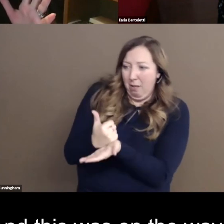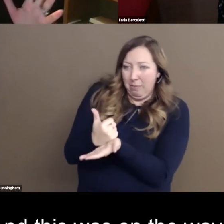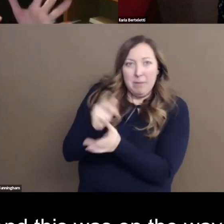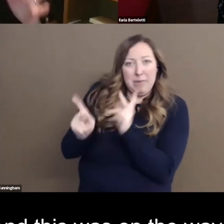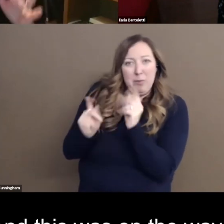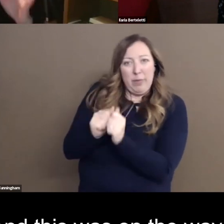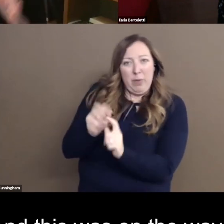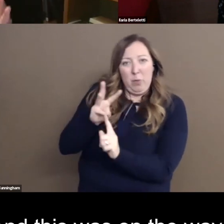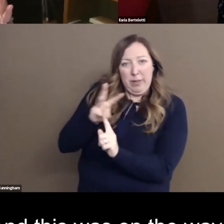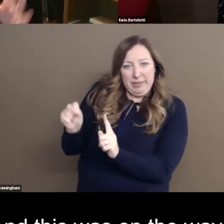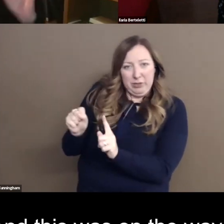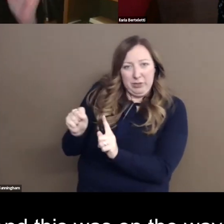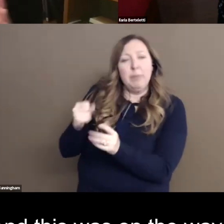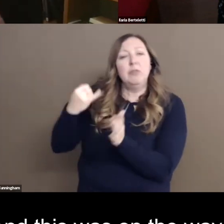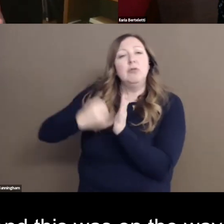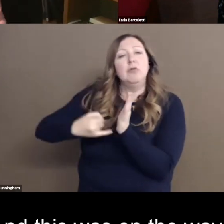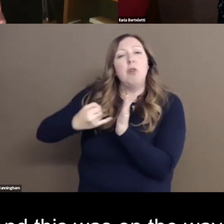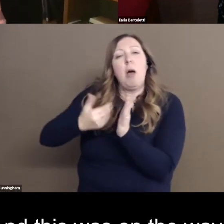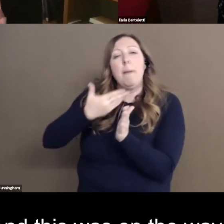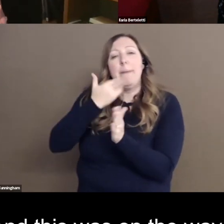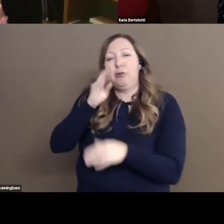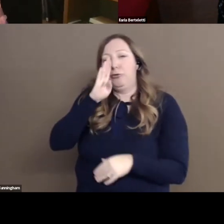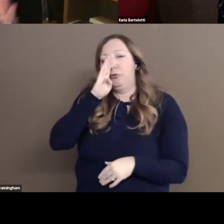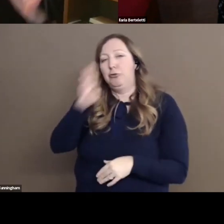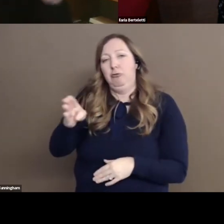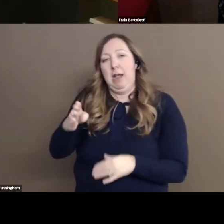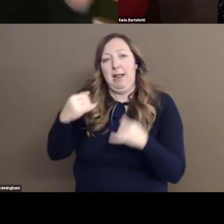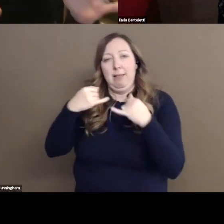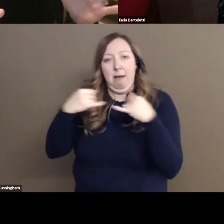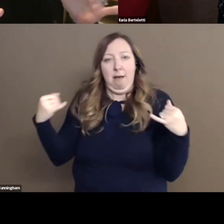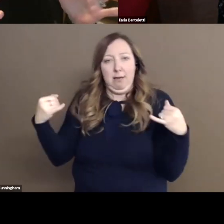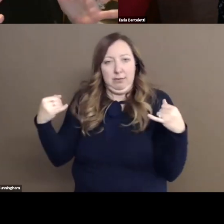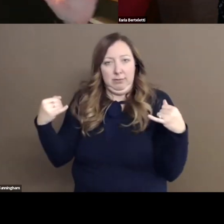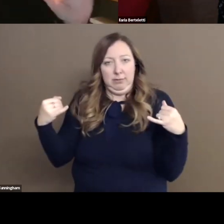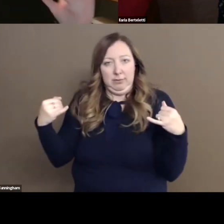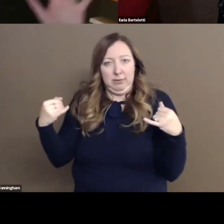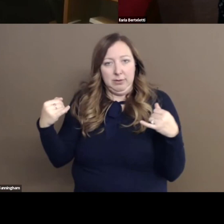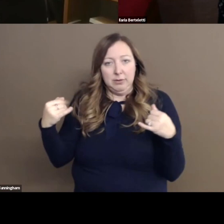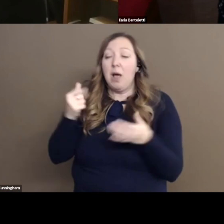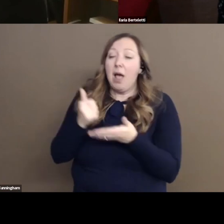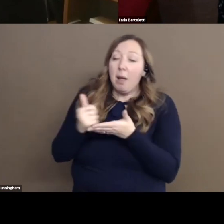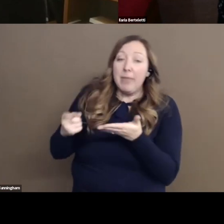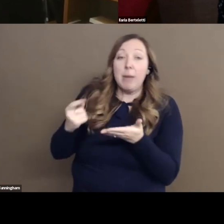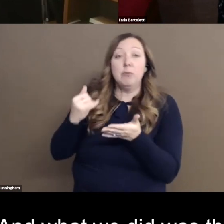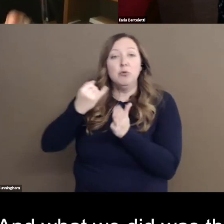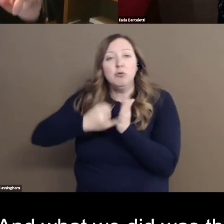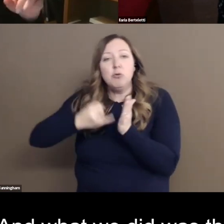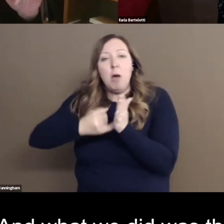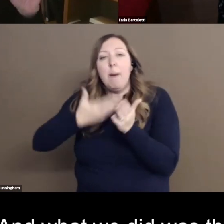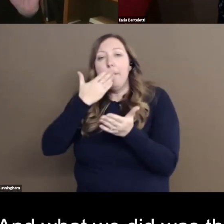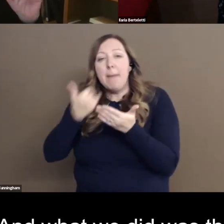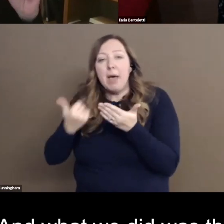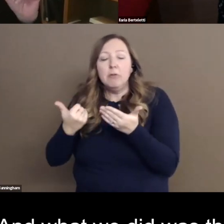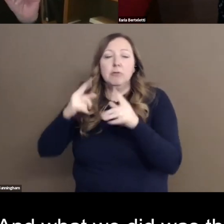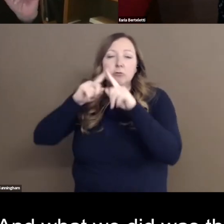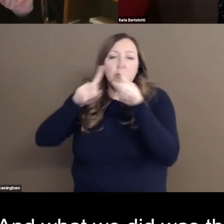was on the way to drawing better triangles or drawing better circles whatever